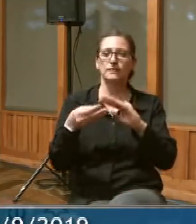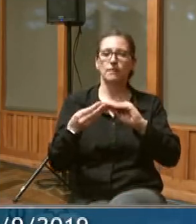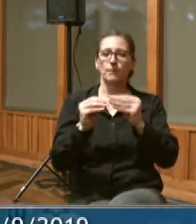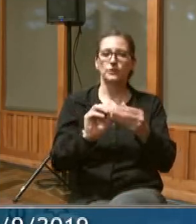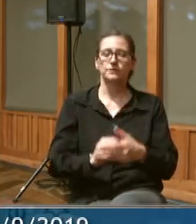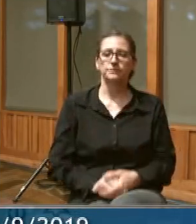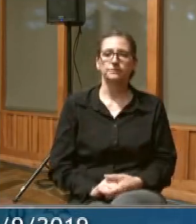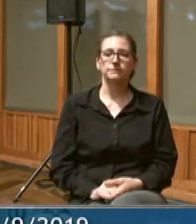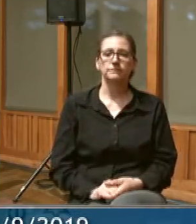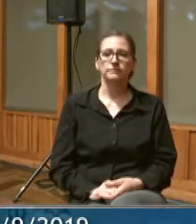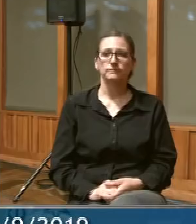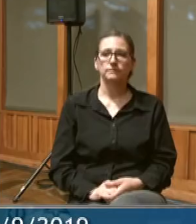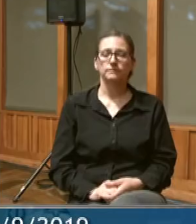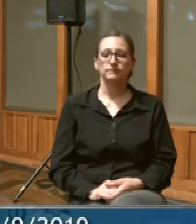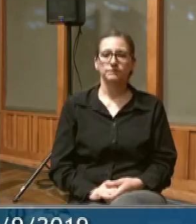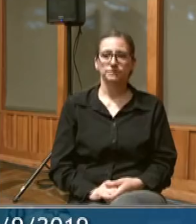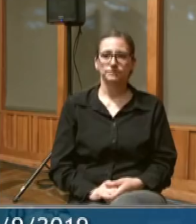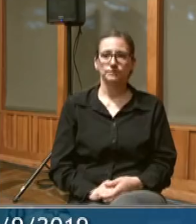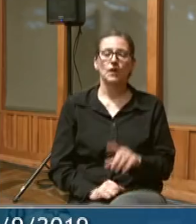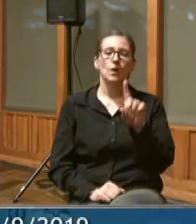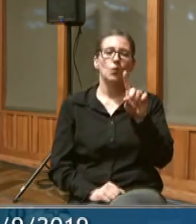SO WHILE THE NEXT PEOPLE ARE COMING UP I'LL CALL THE FINAL